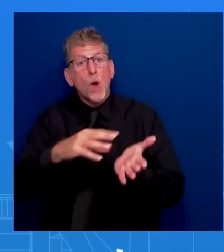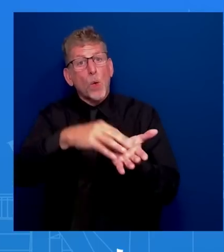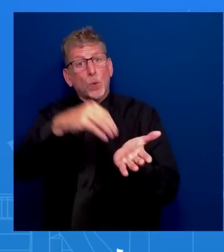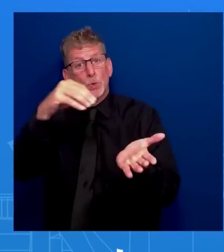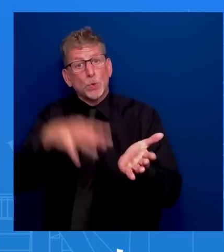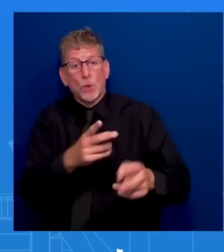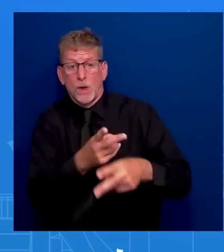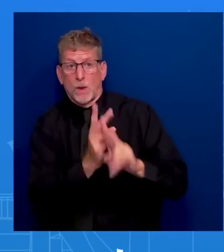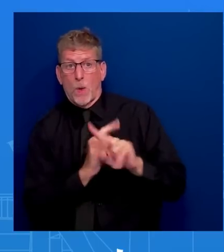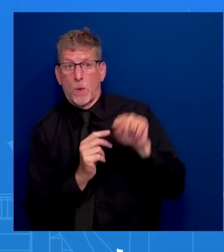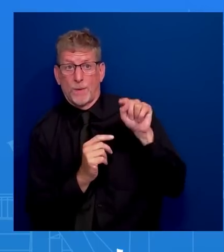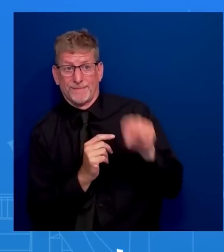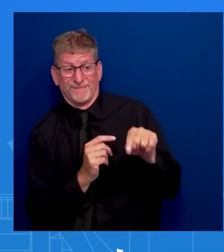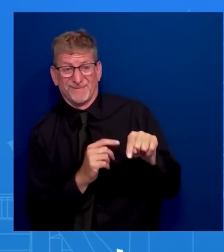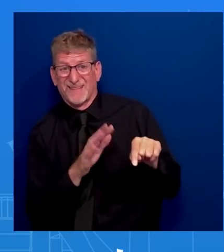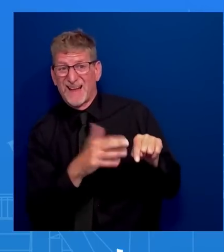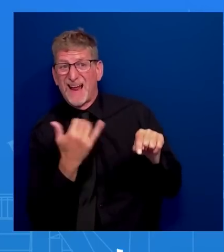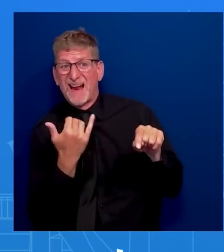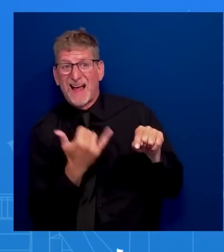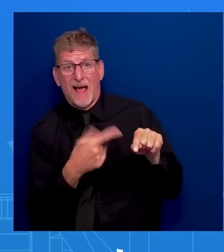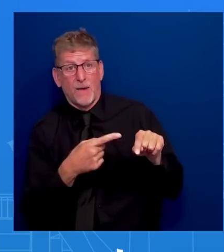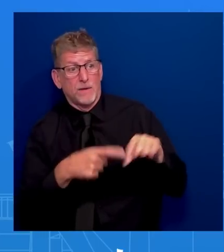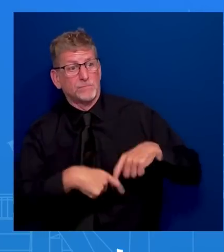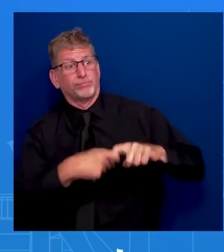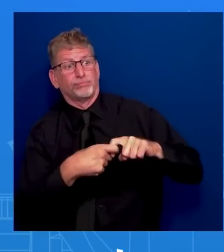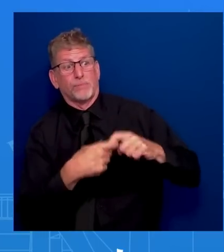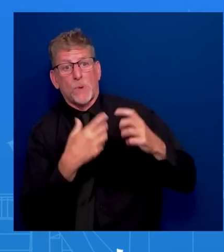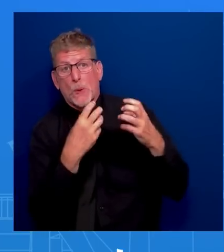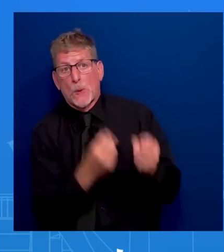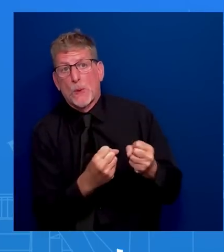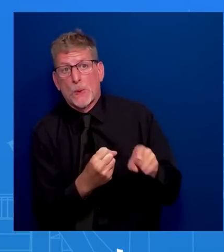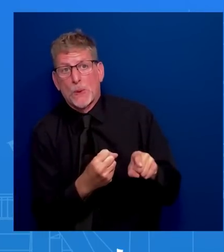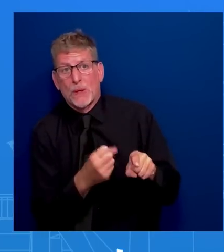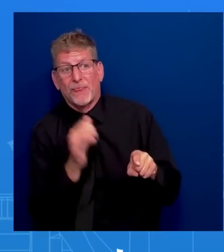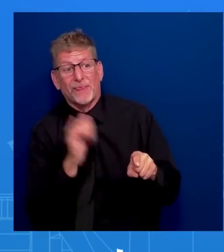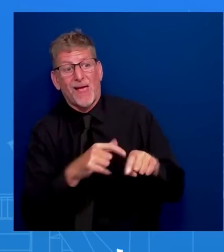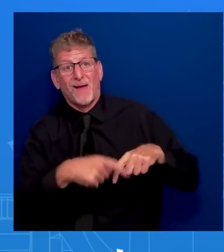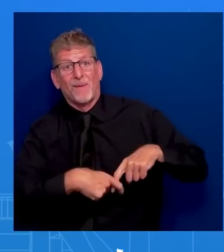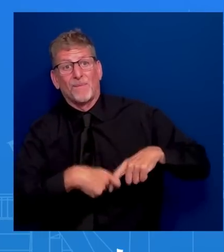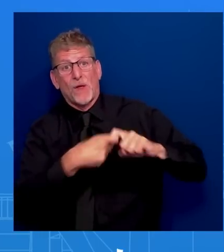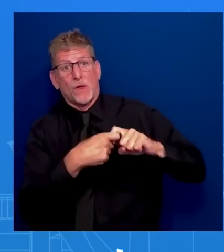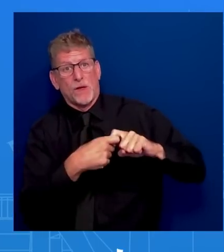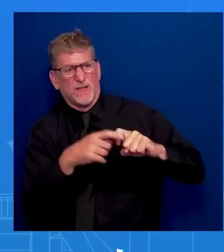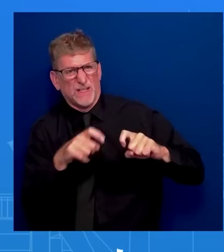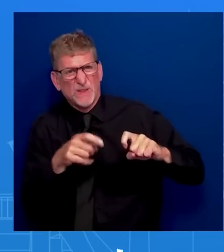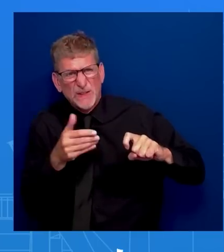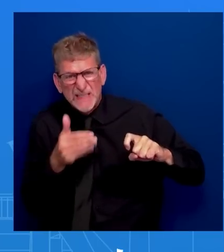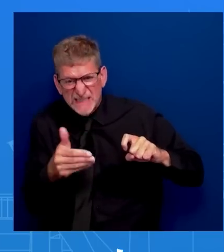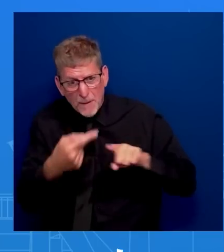that they feel they've been left in limbo, making it difficult to plan financially. Is there any update on that expected?